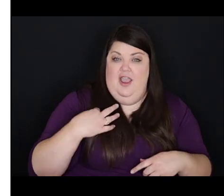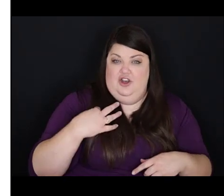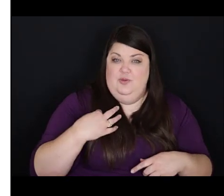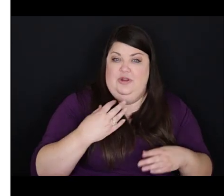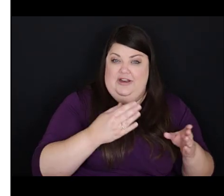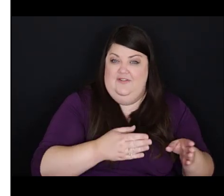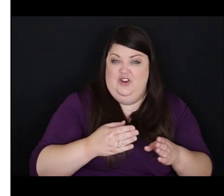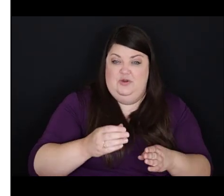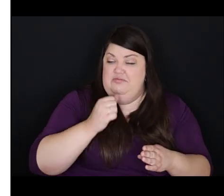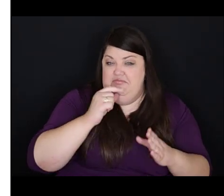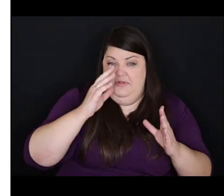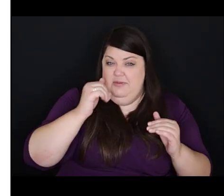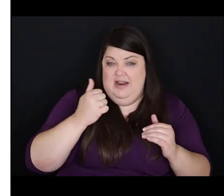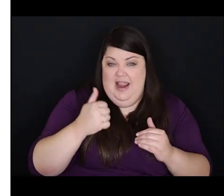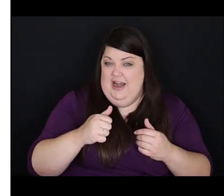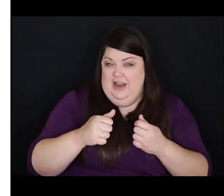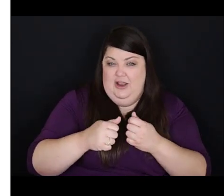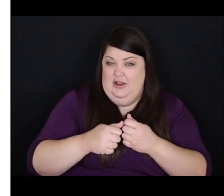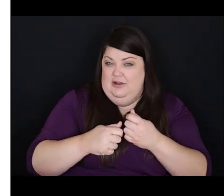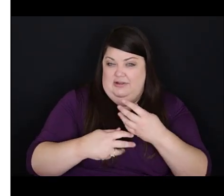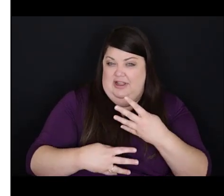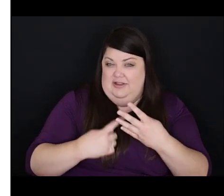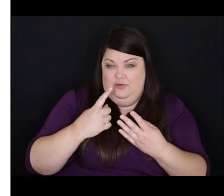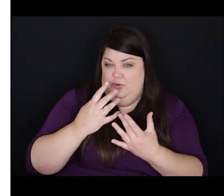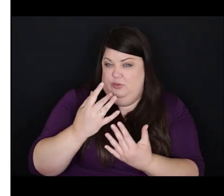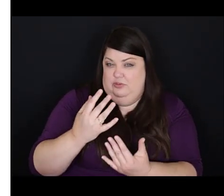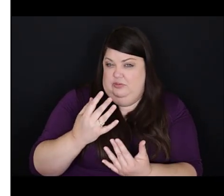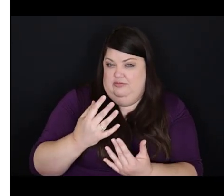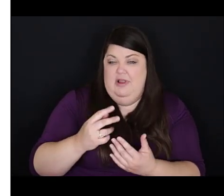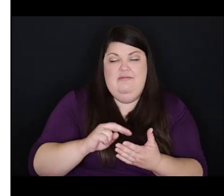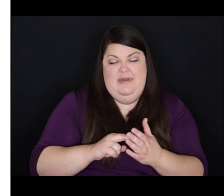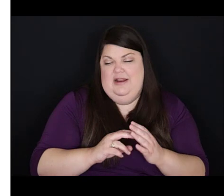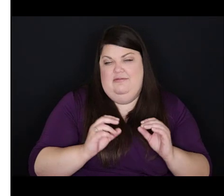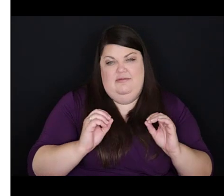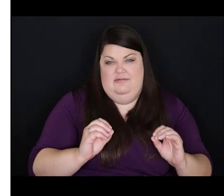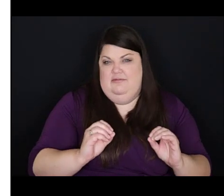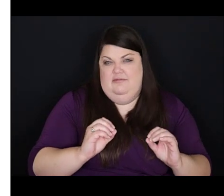anyone on a waitlist, the agency would not be implementing an order of selection.